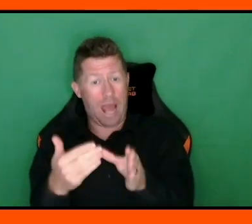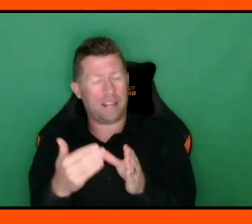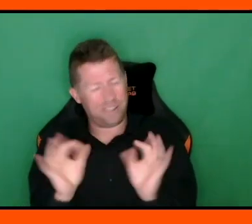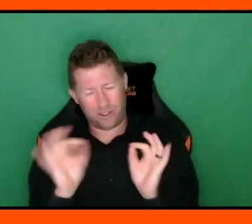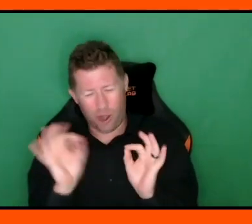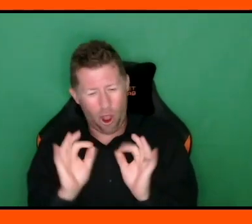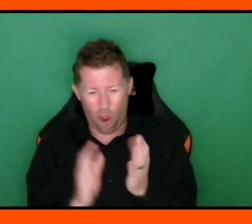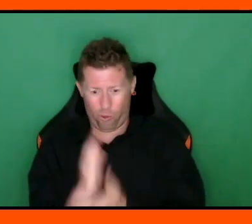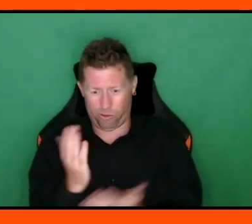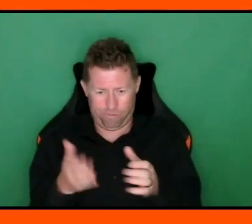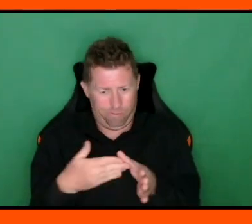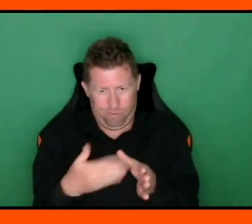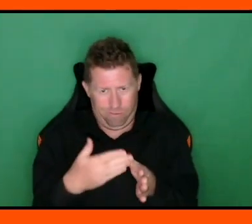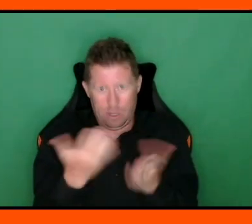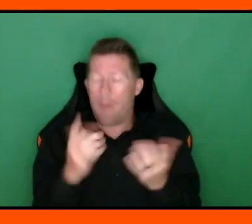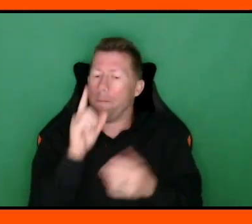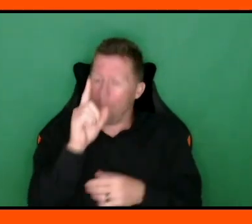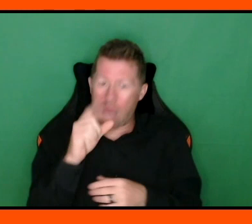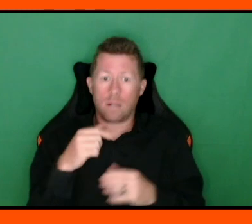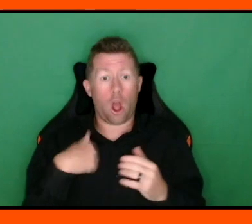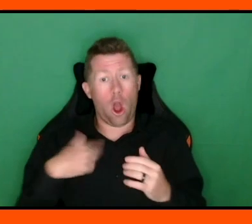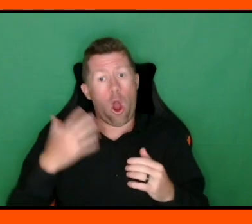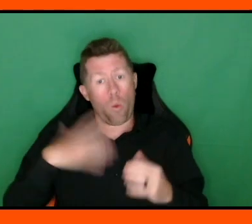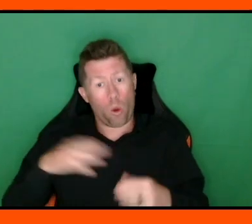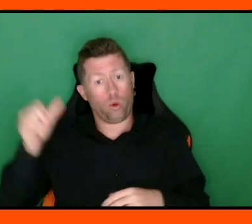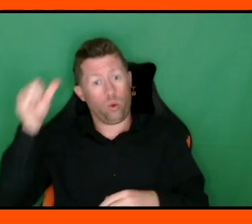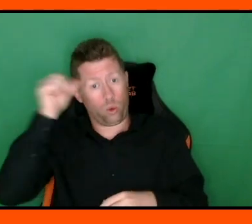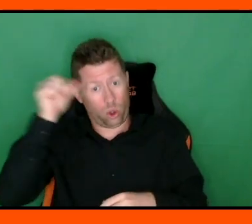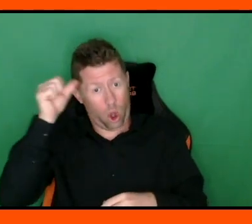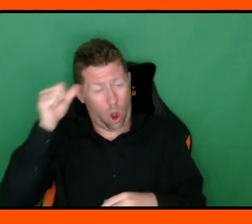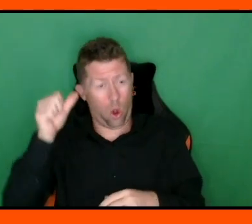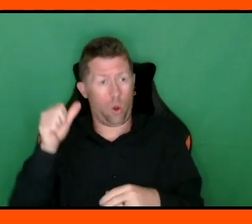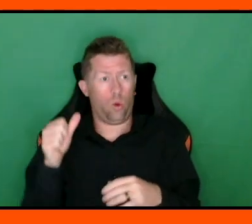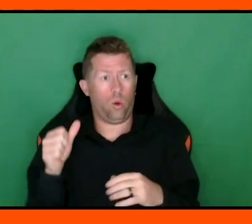the things that I would be wanting us